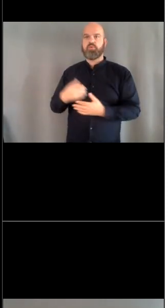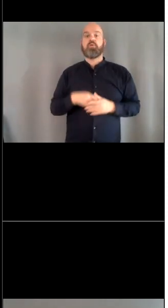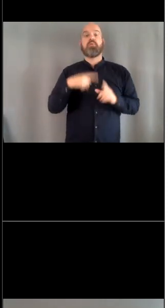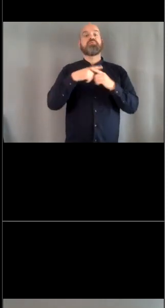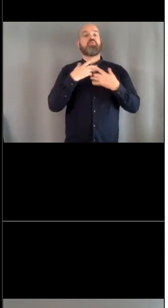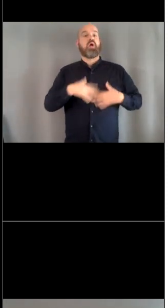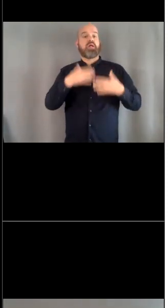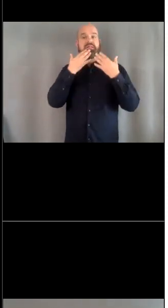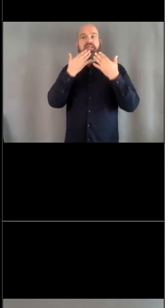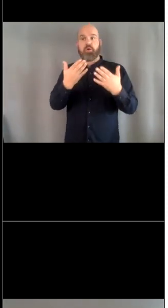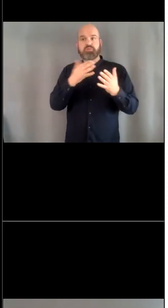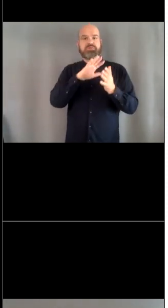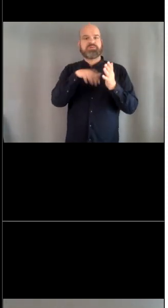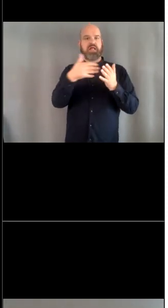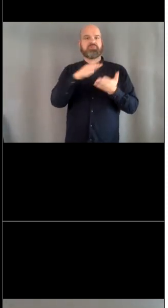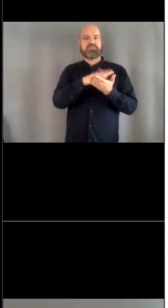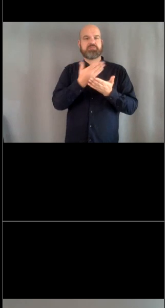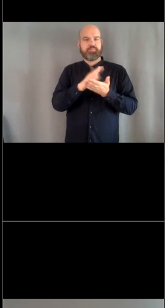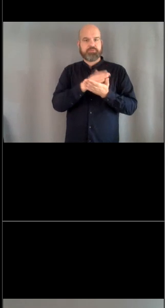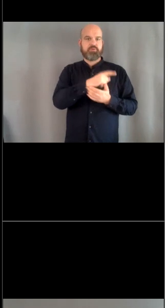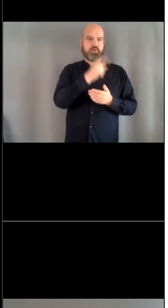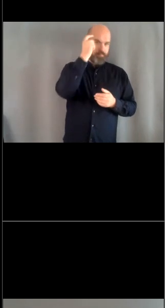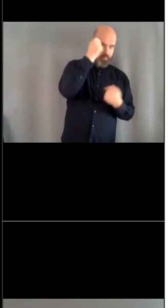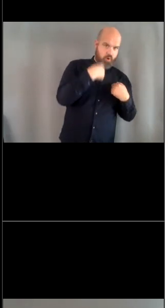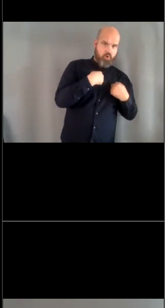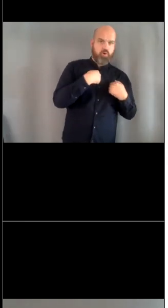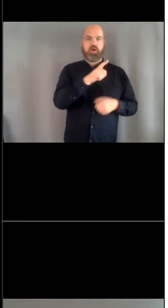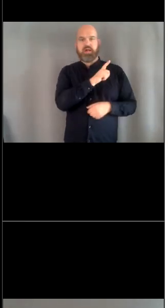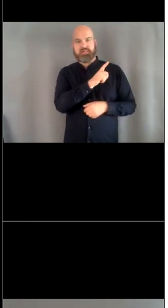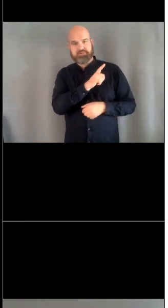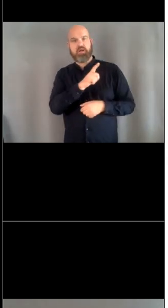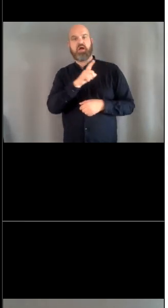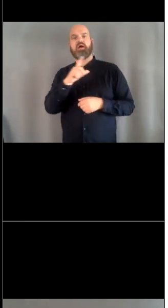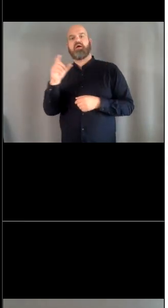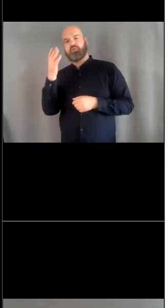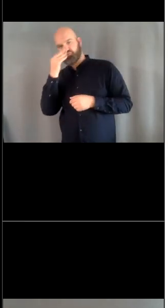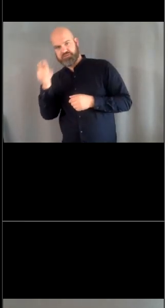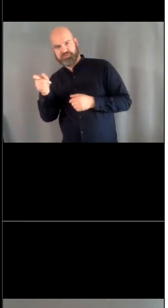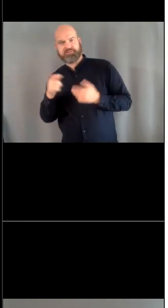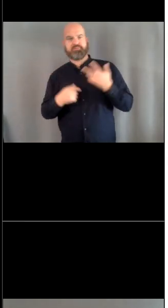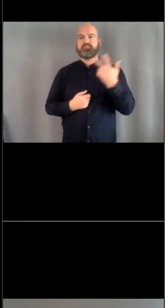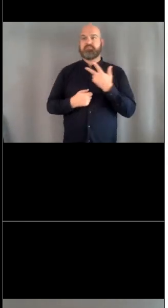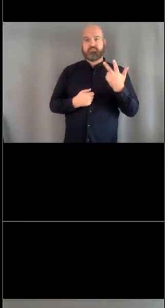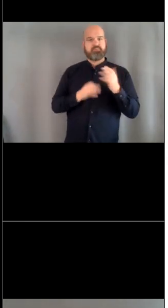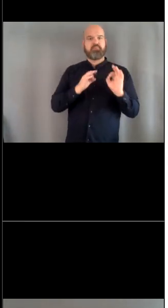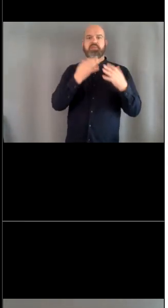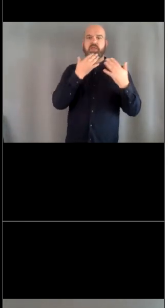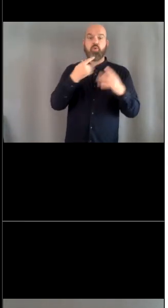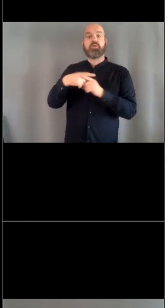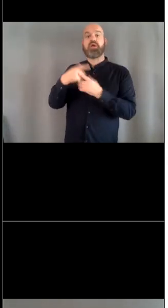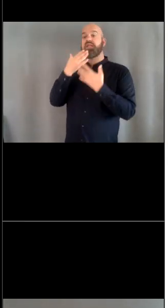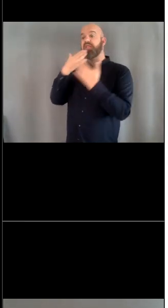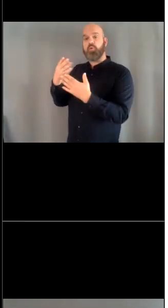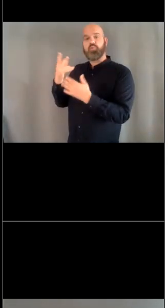and our captioner Tracy, thank you very much. And thank you all for listening.